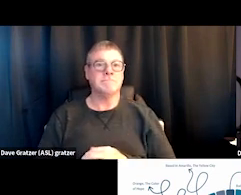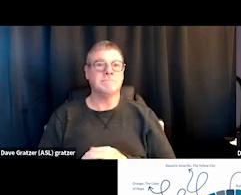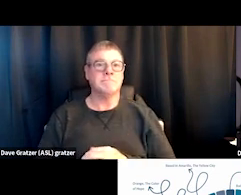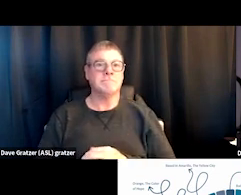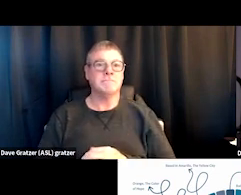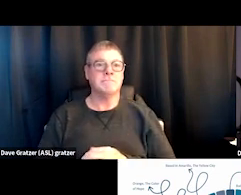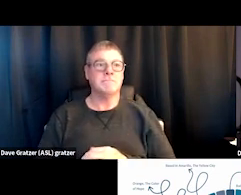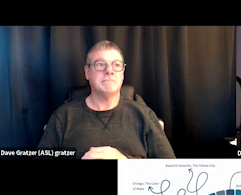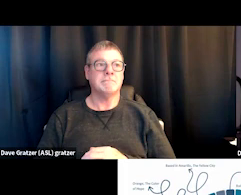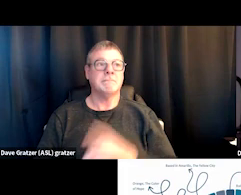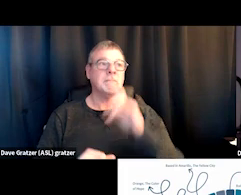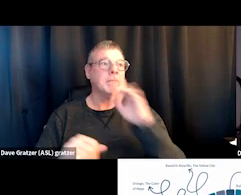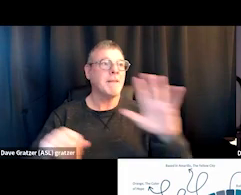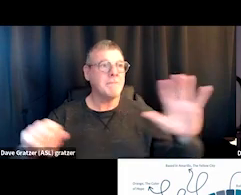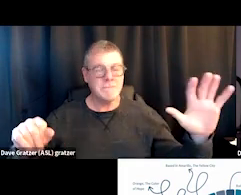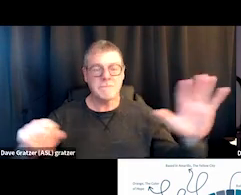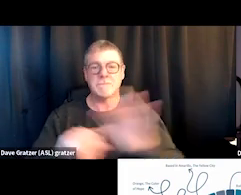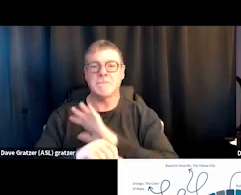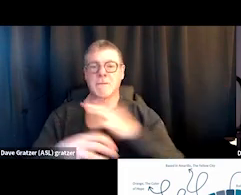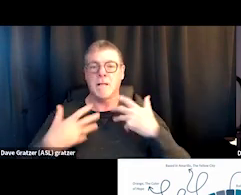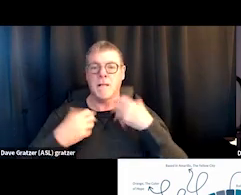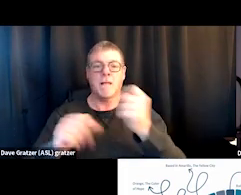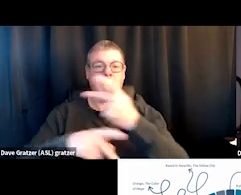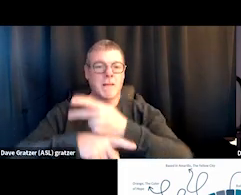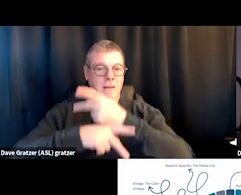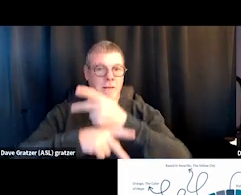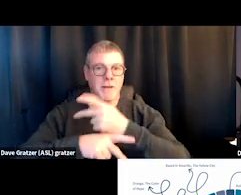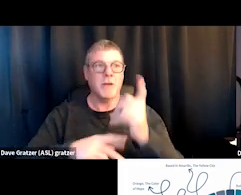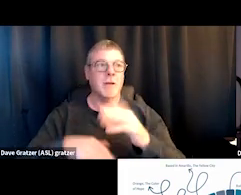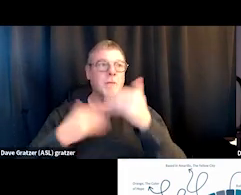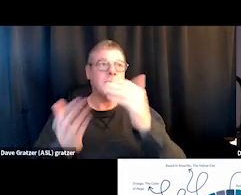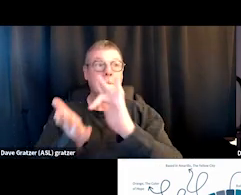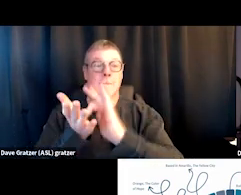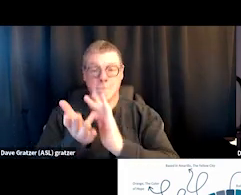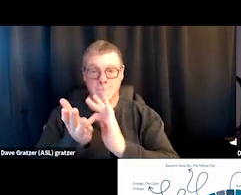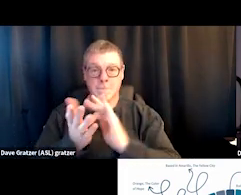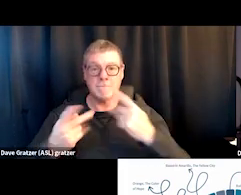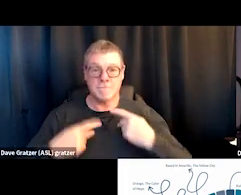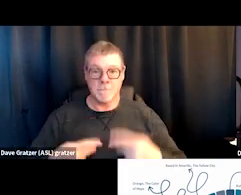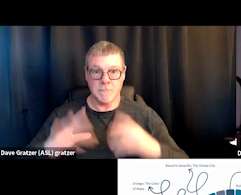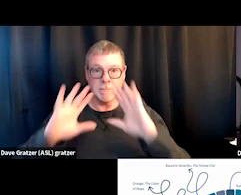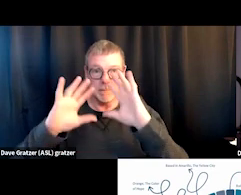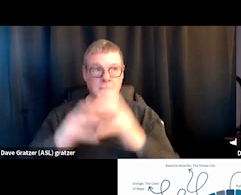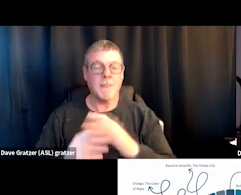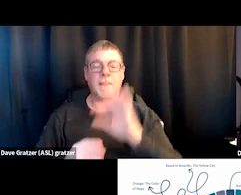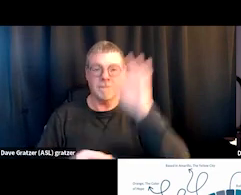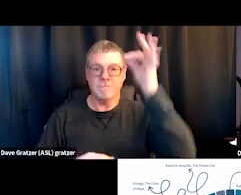is a fully integrated healthcare provider, so they provide medical care for physical health, they're a federally qualified health center,